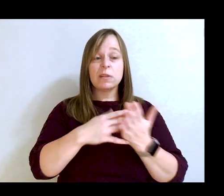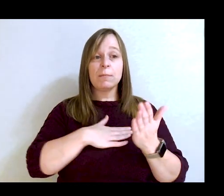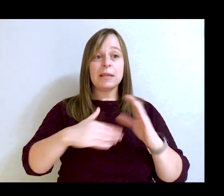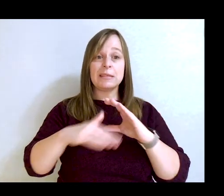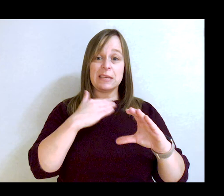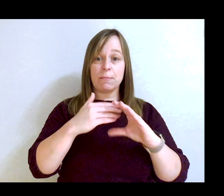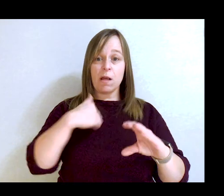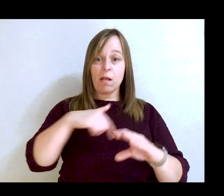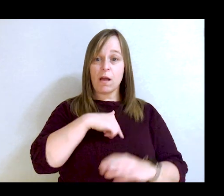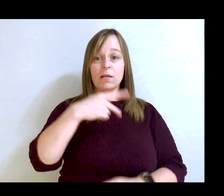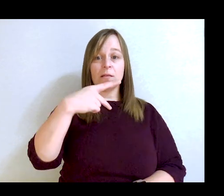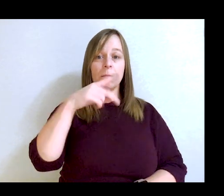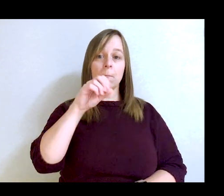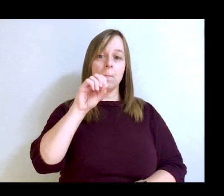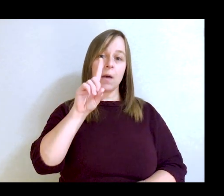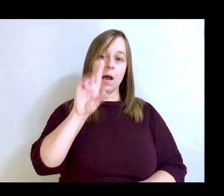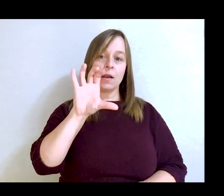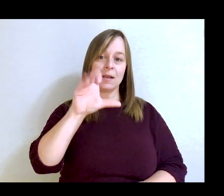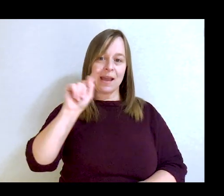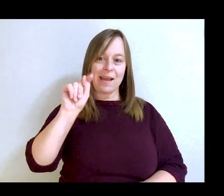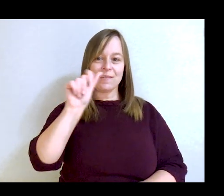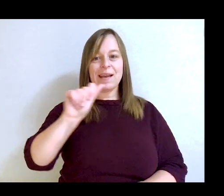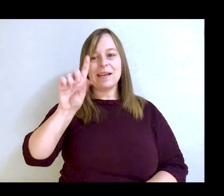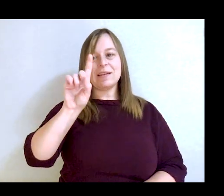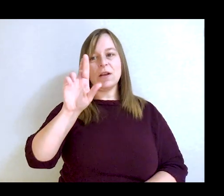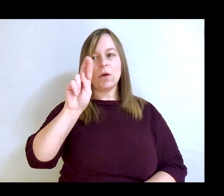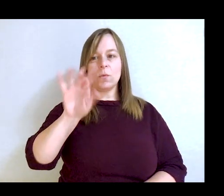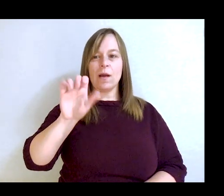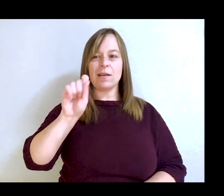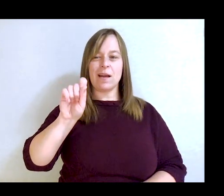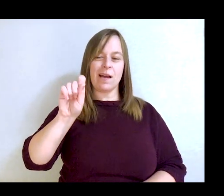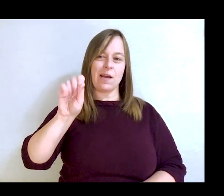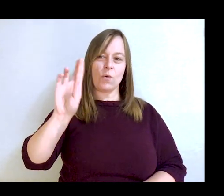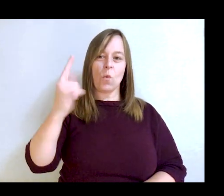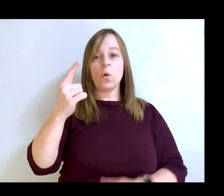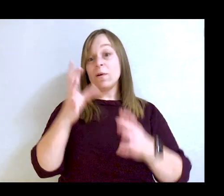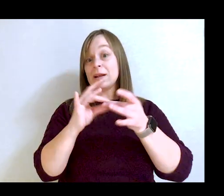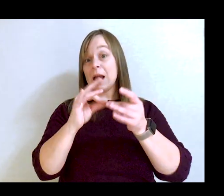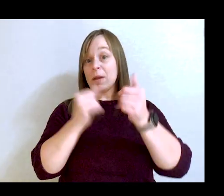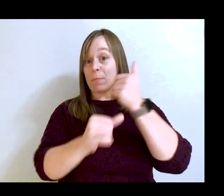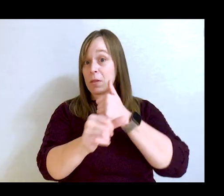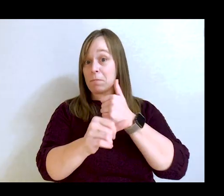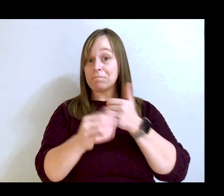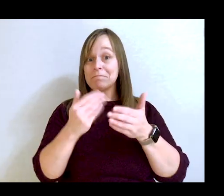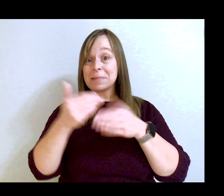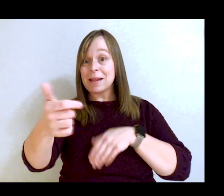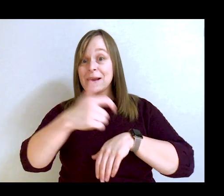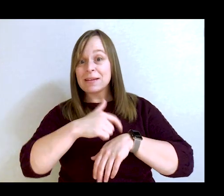please email podcast@drny.org or comment below. Tune in next time where